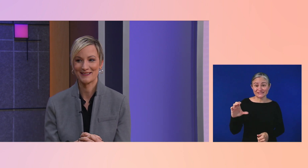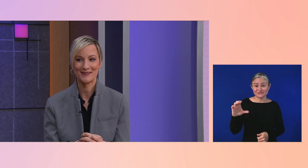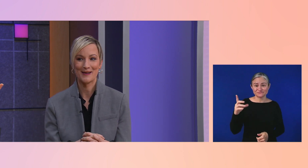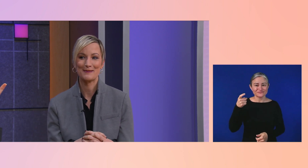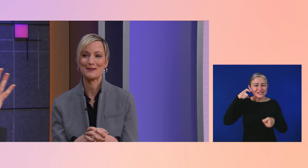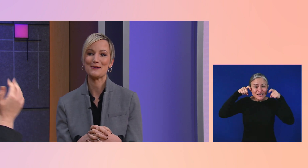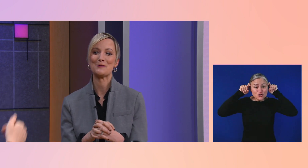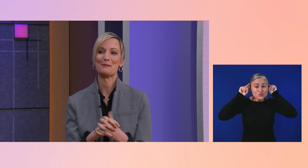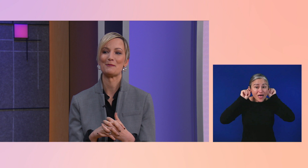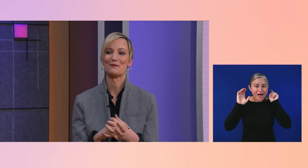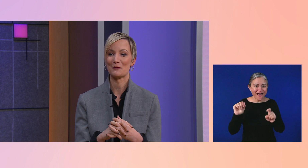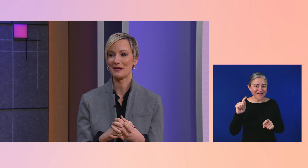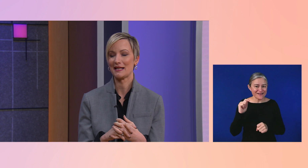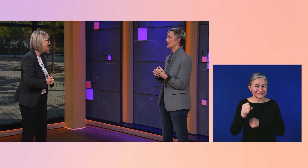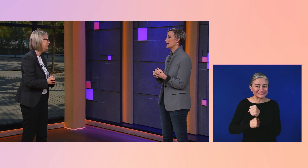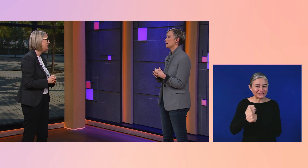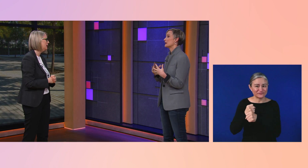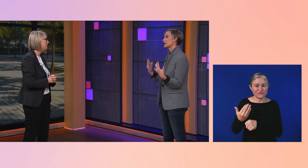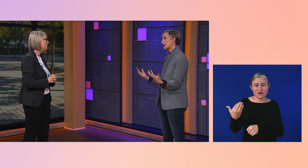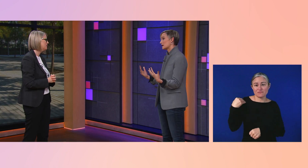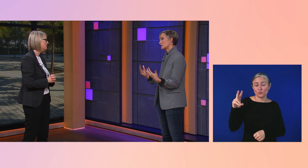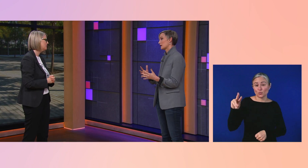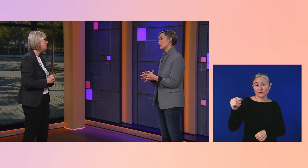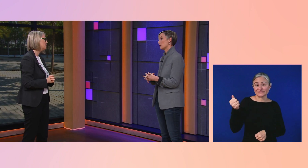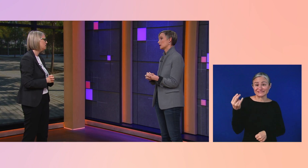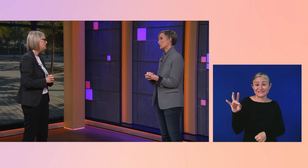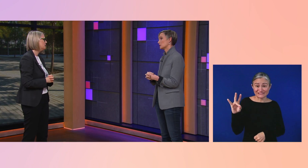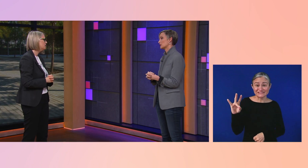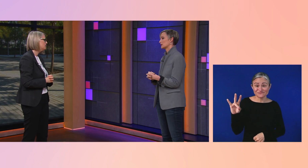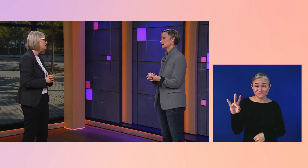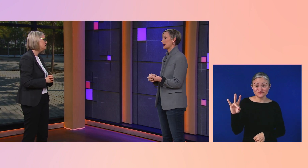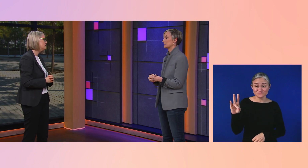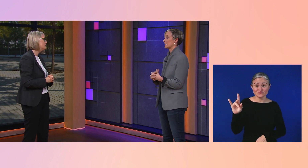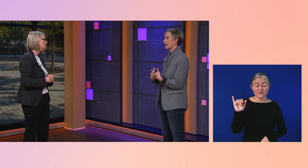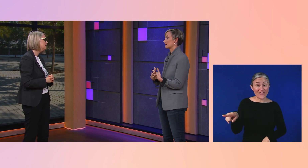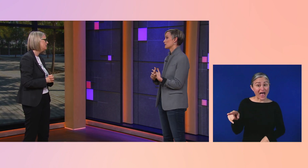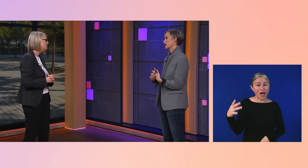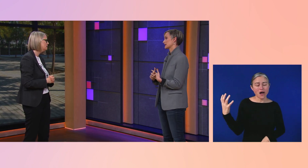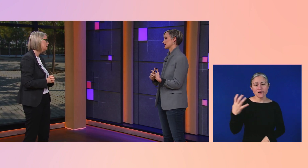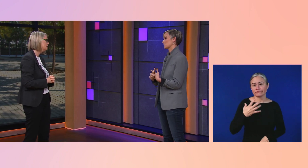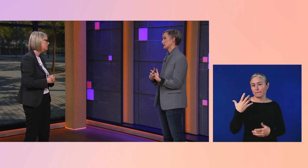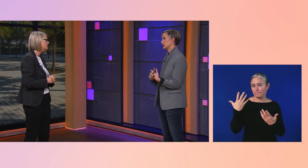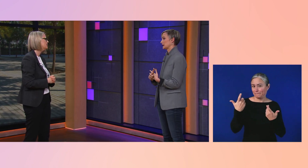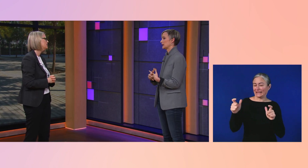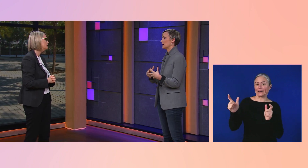So that was a huge moment for me. But now my role at Google as the Head of Brand Accessibility,